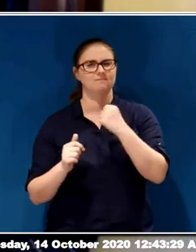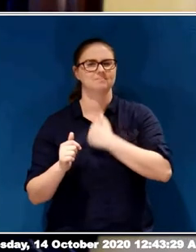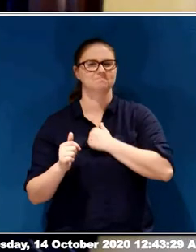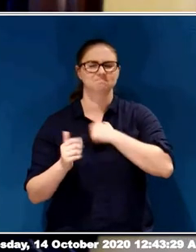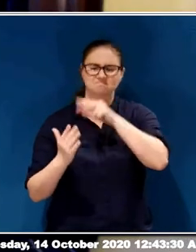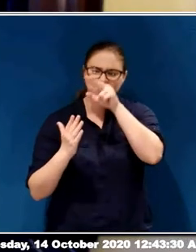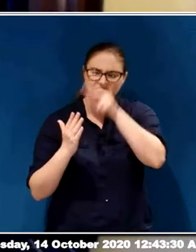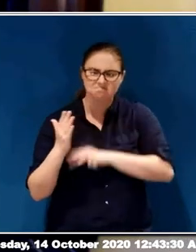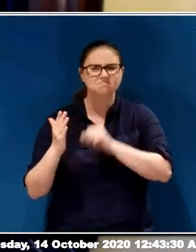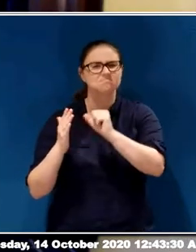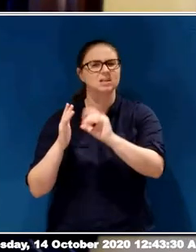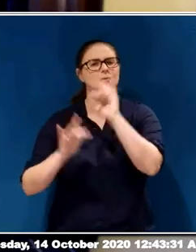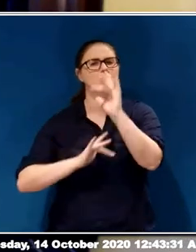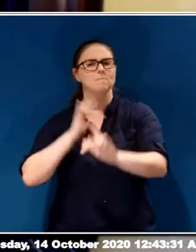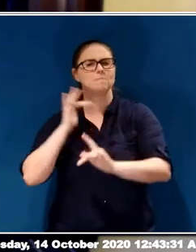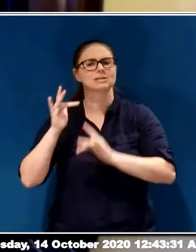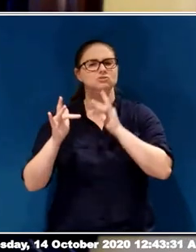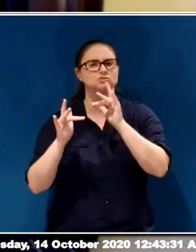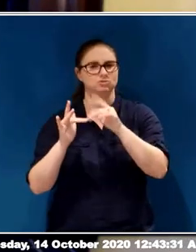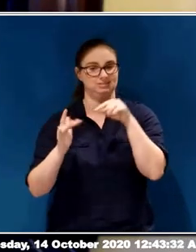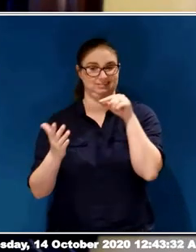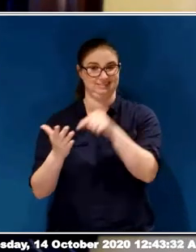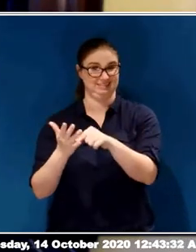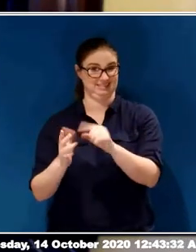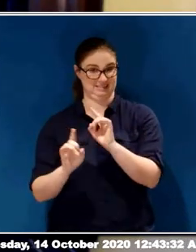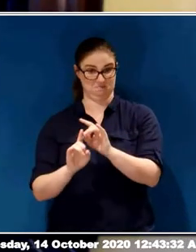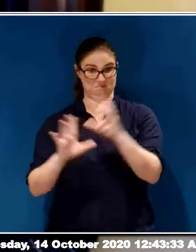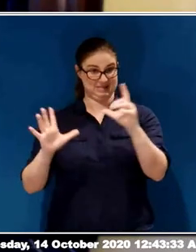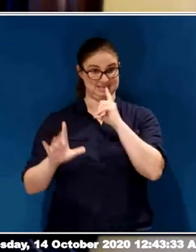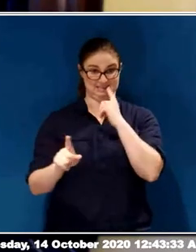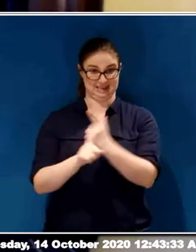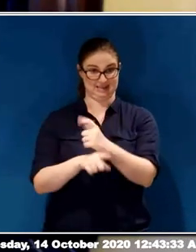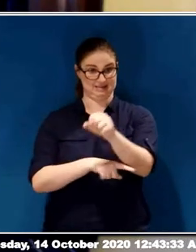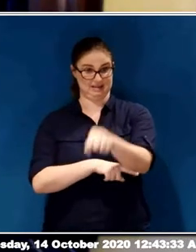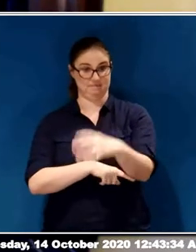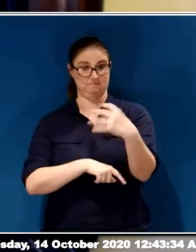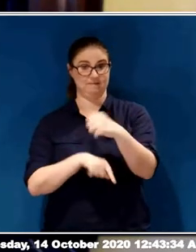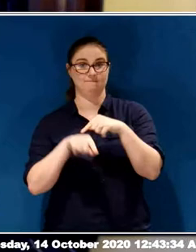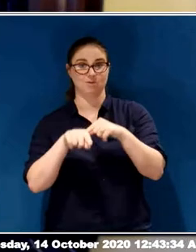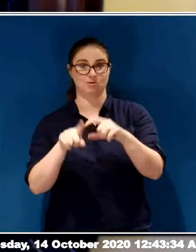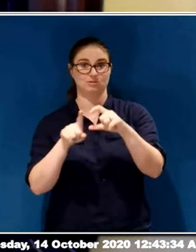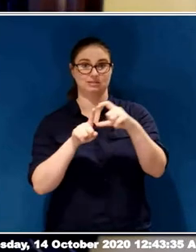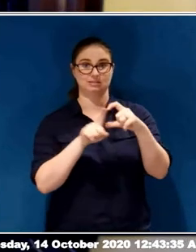And that's because of section 109 of the Constitution which says in the